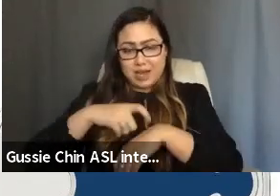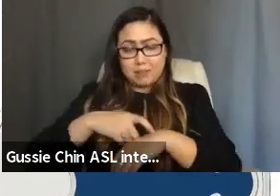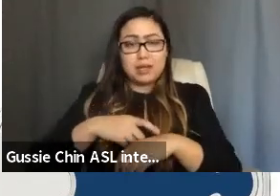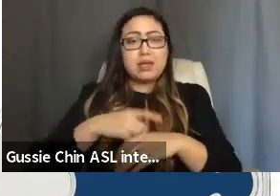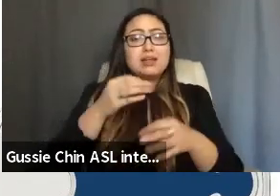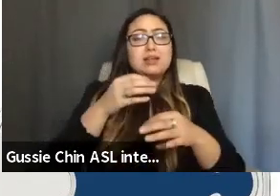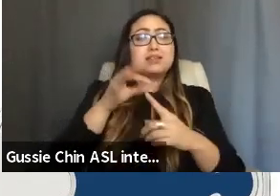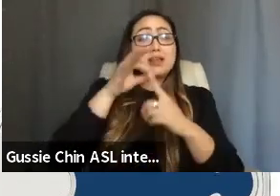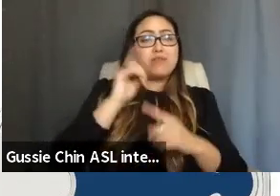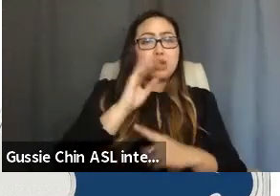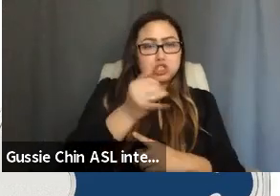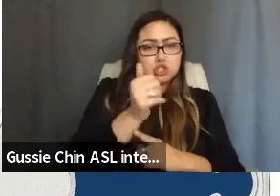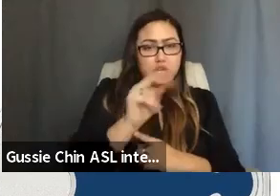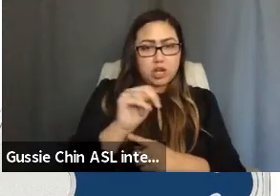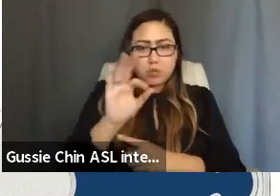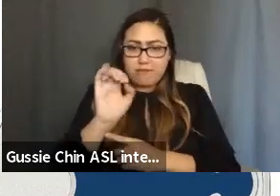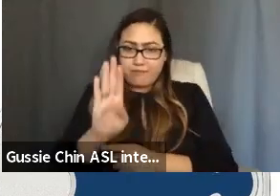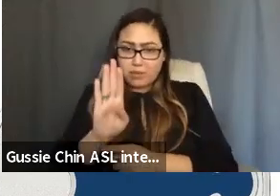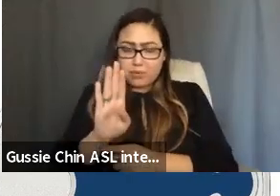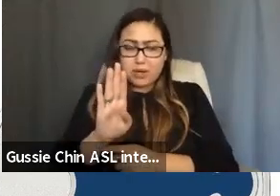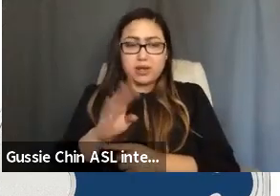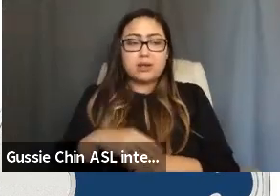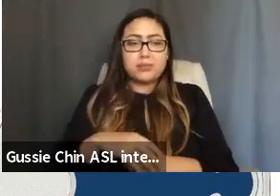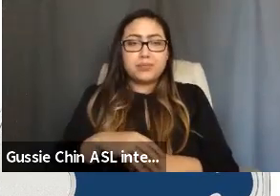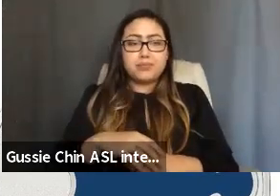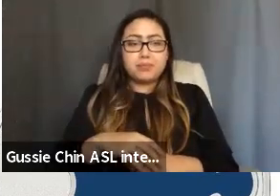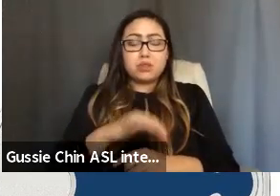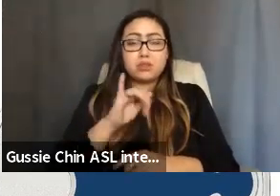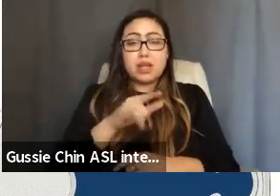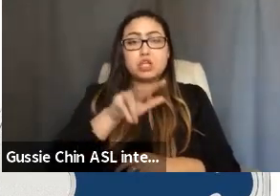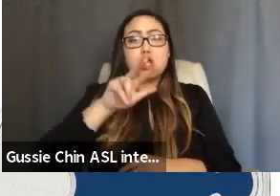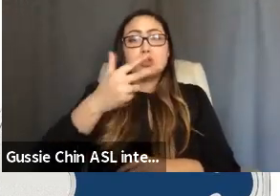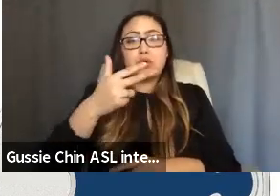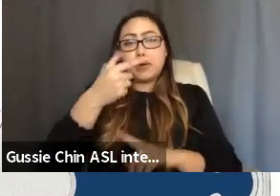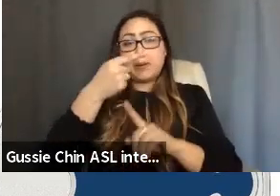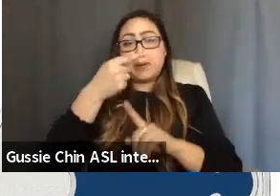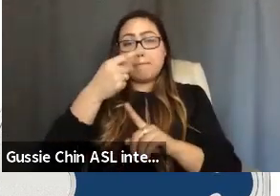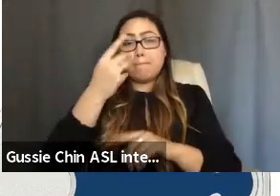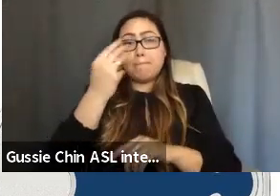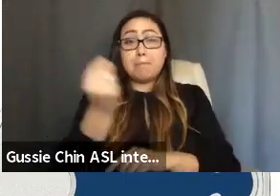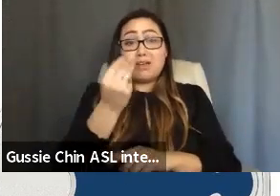due to that being the third Monday of the month lands on holidays, so it's going to be on the